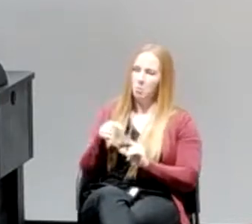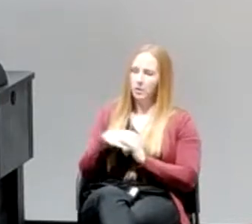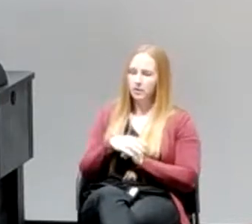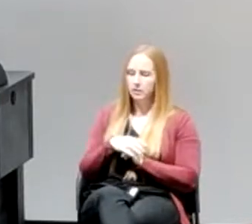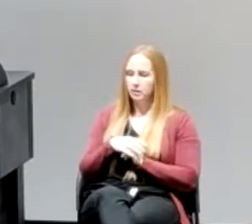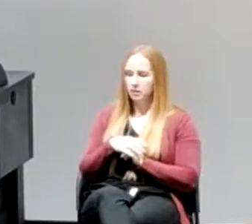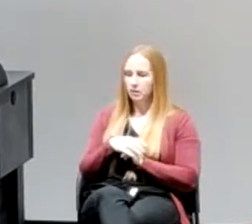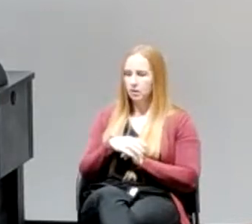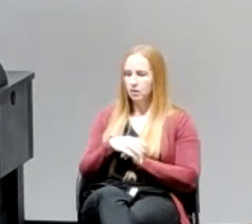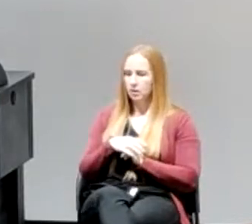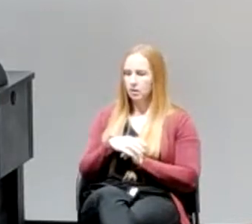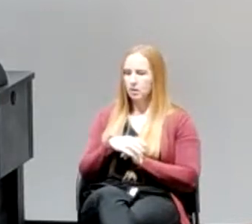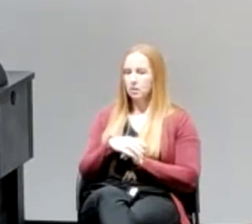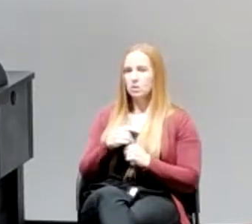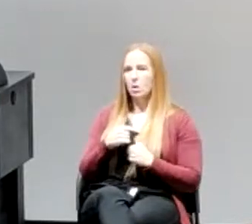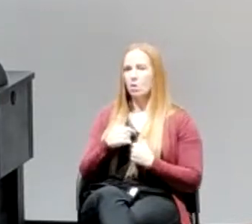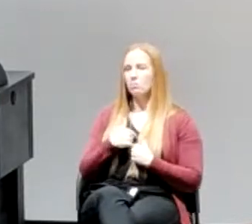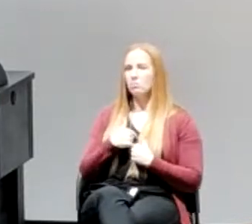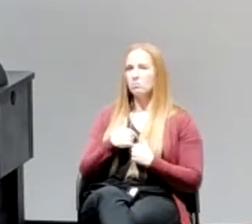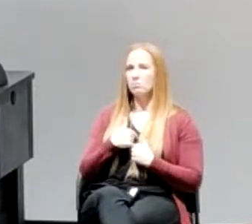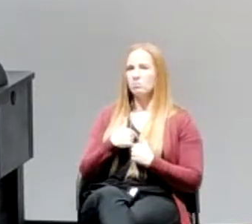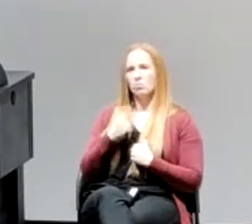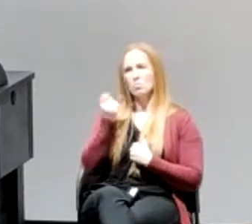It was simply not the sole determinant of my level of success.